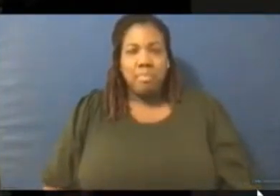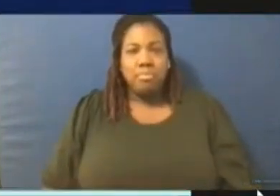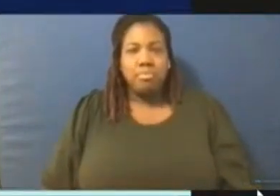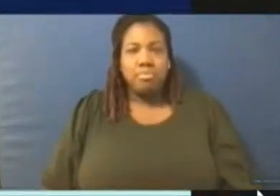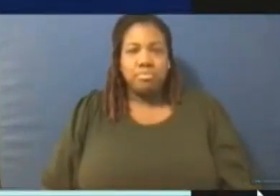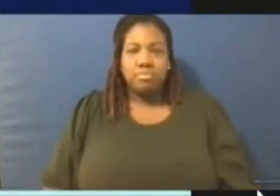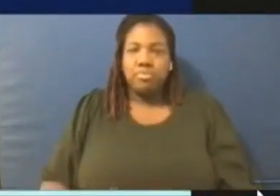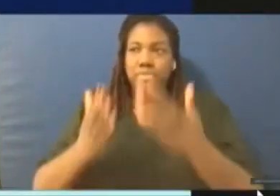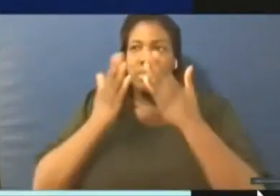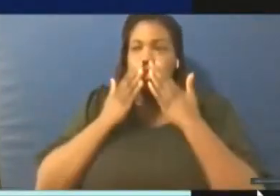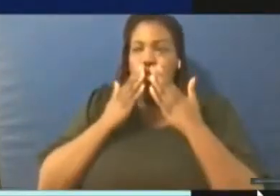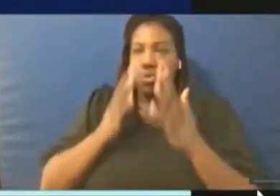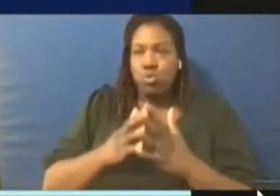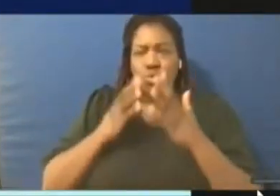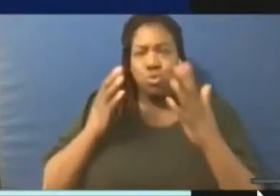Dr. Martinez, please. Octavio Martinez: Thank you, Madam Chair.